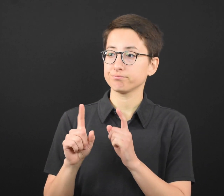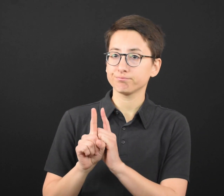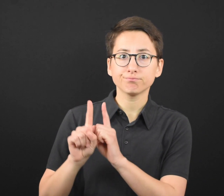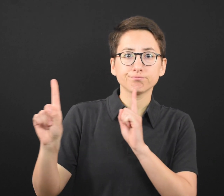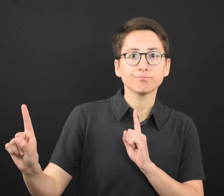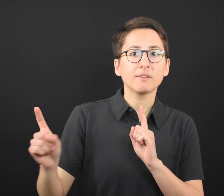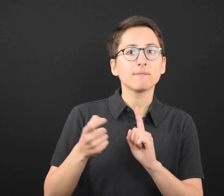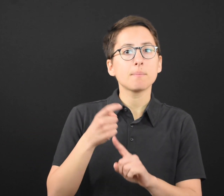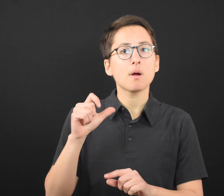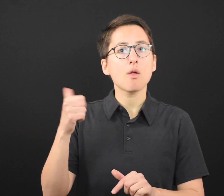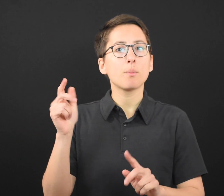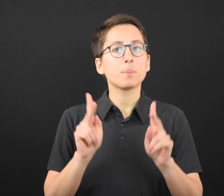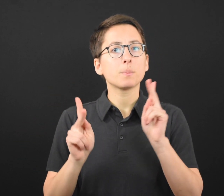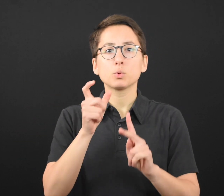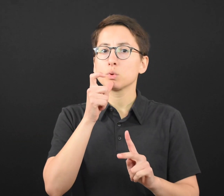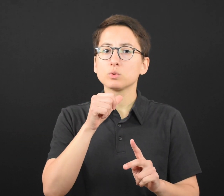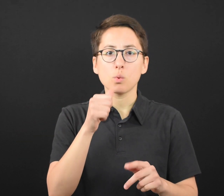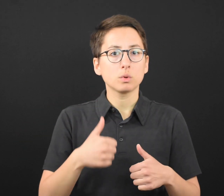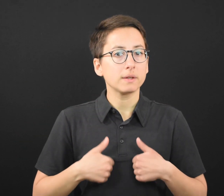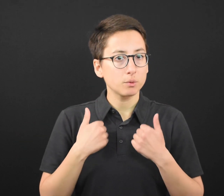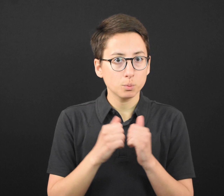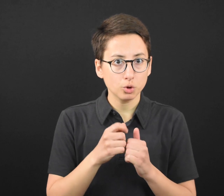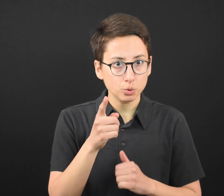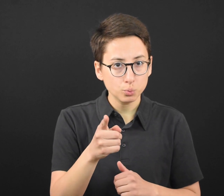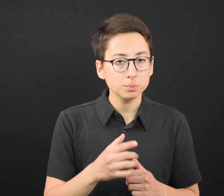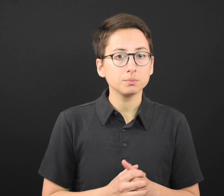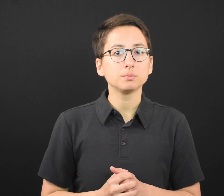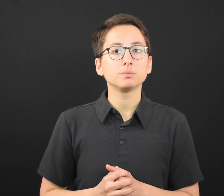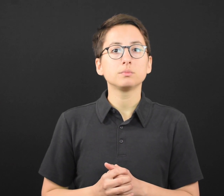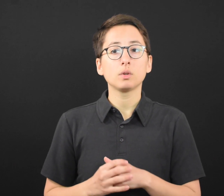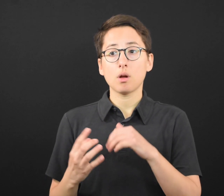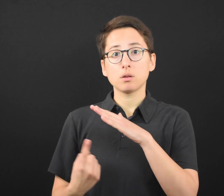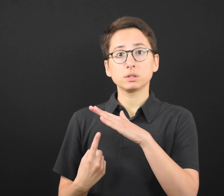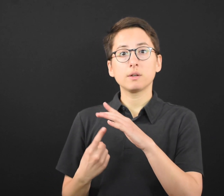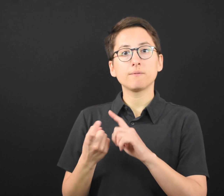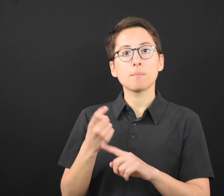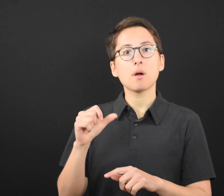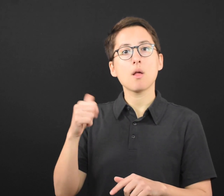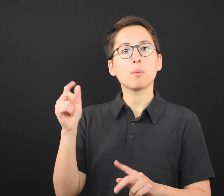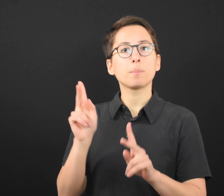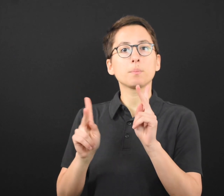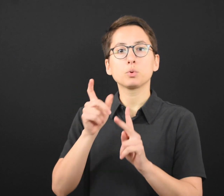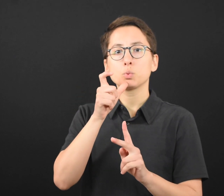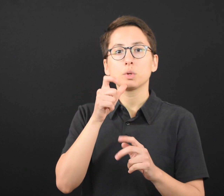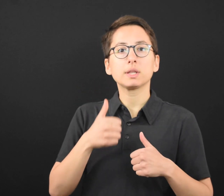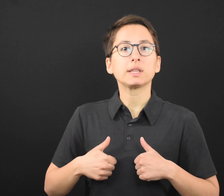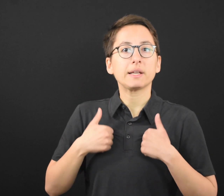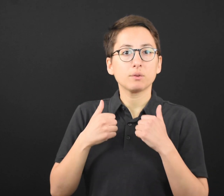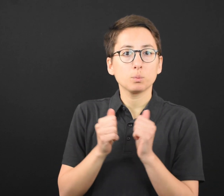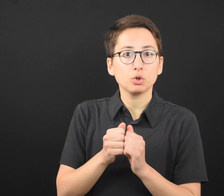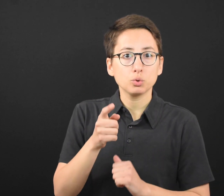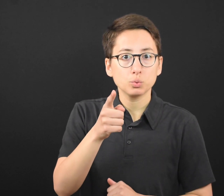from others outside your home. ● Isolate (stay away) from other